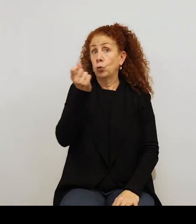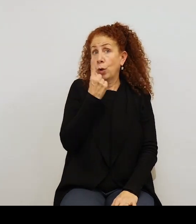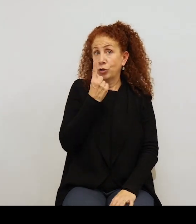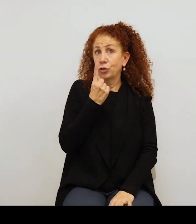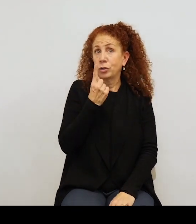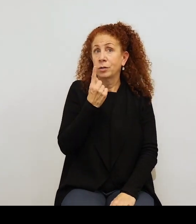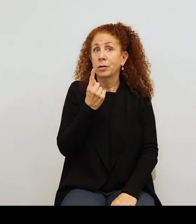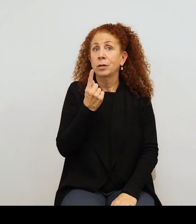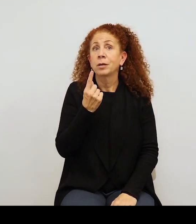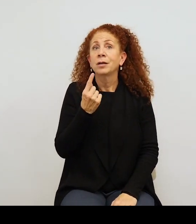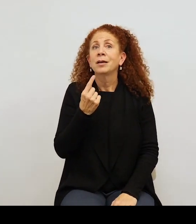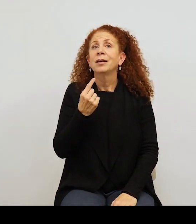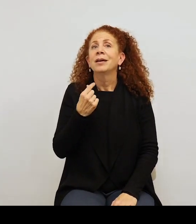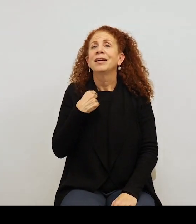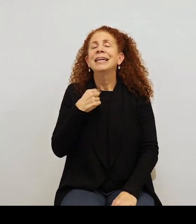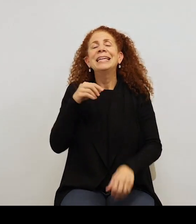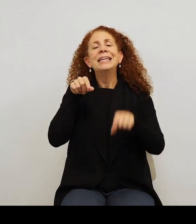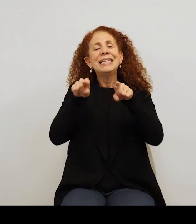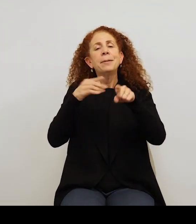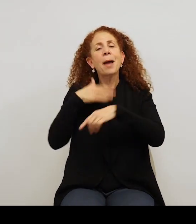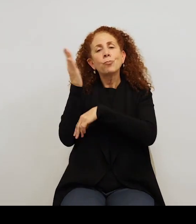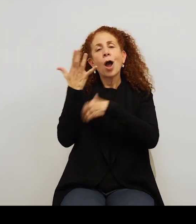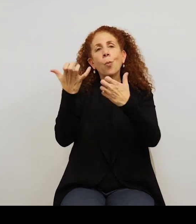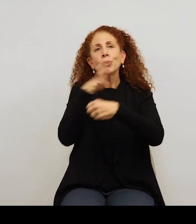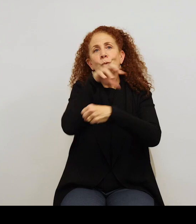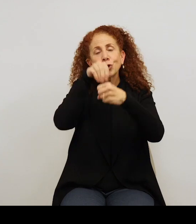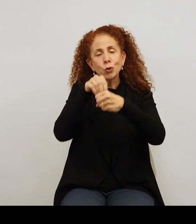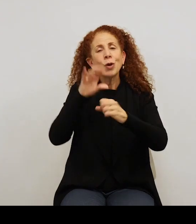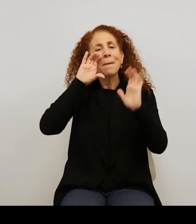wanted-- in my presentation, I wanted to include a picture of fish.